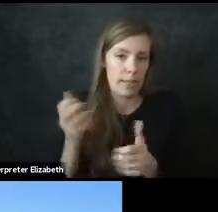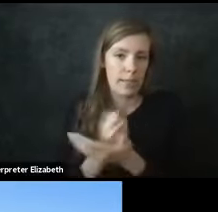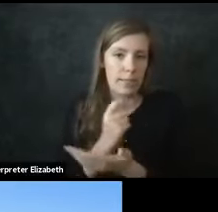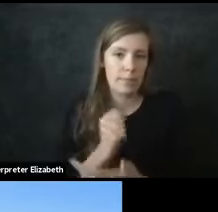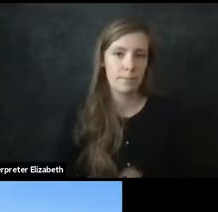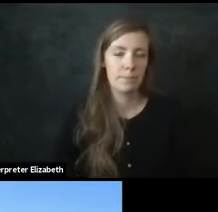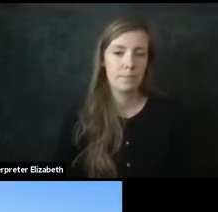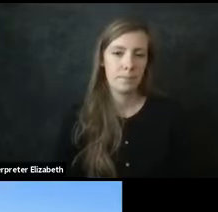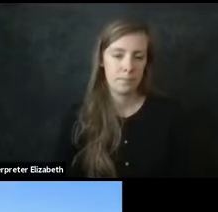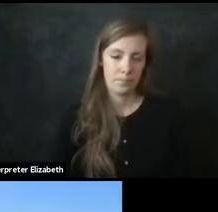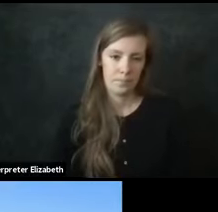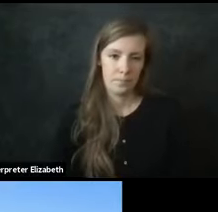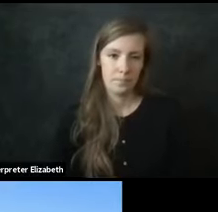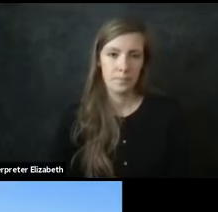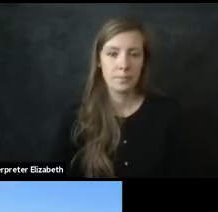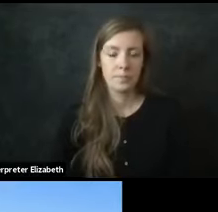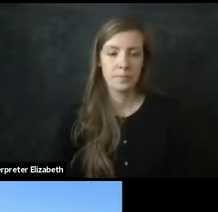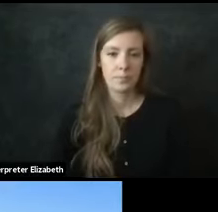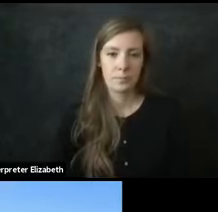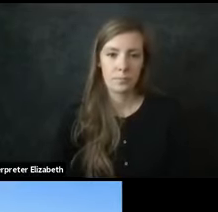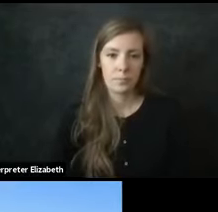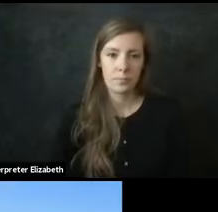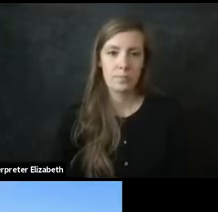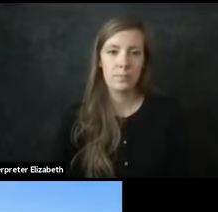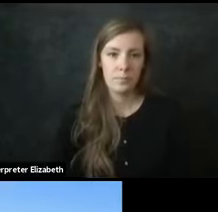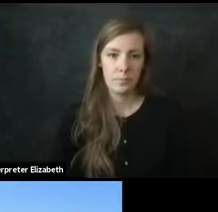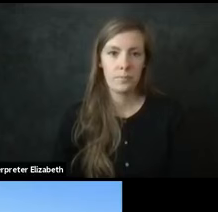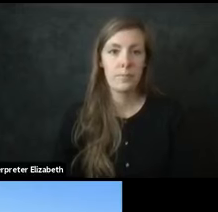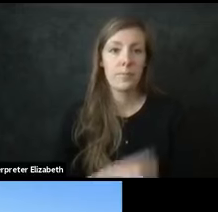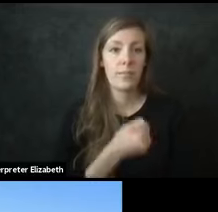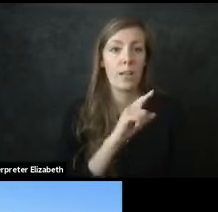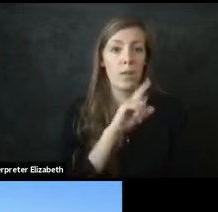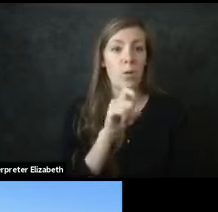Great. Thank you. Another question about supply.